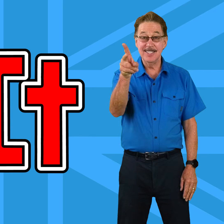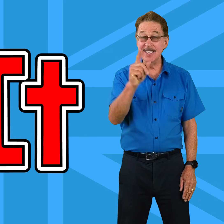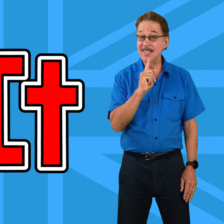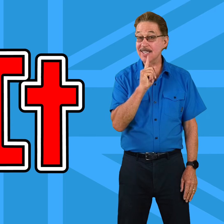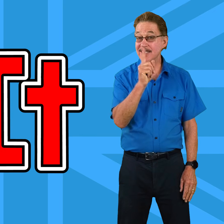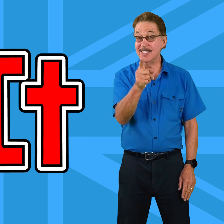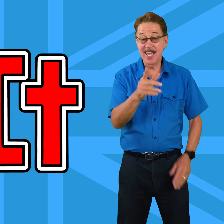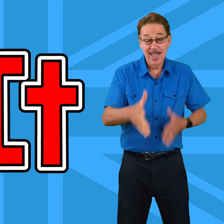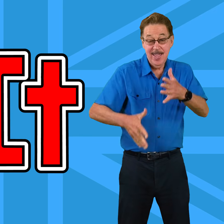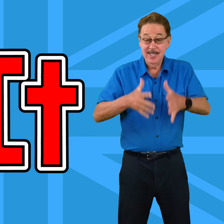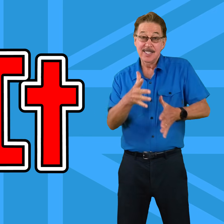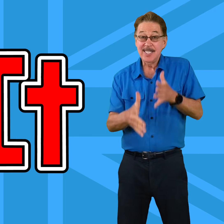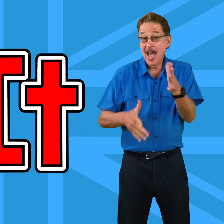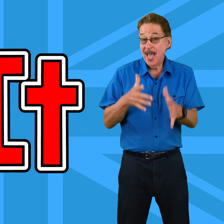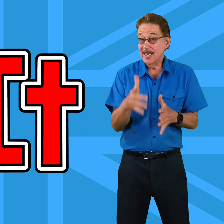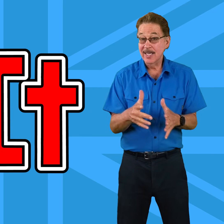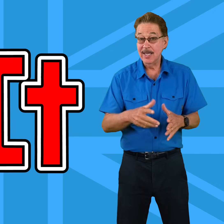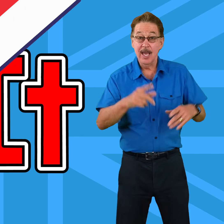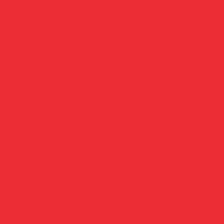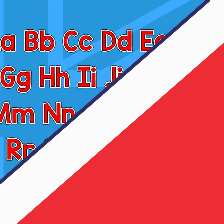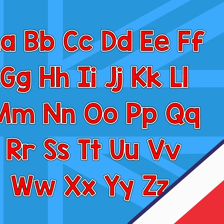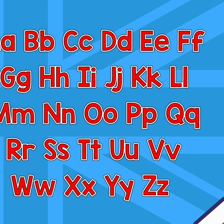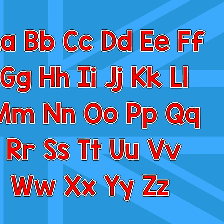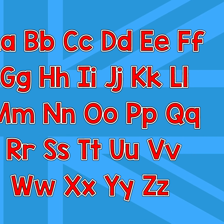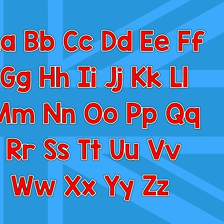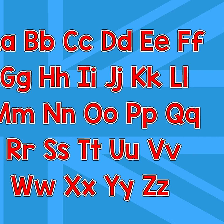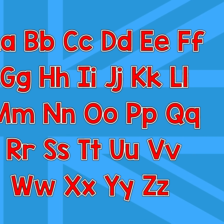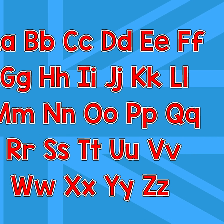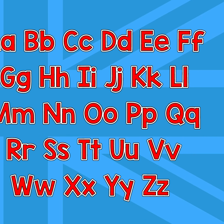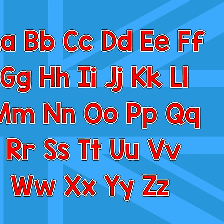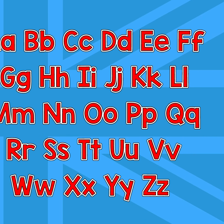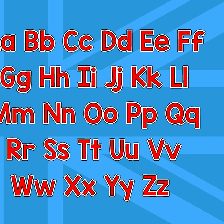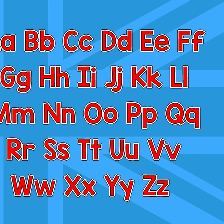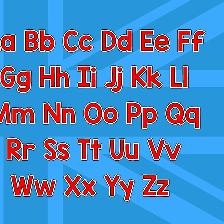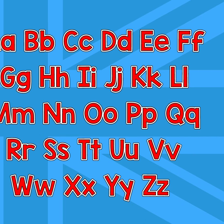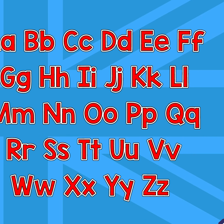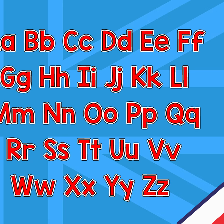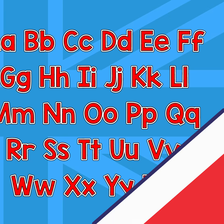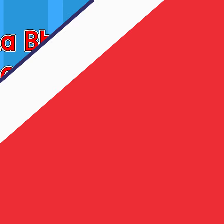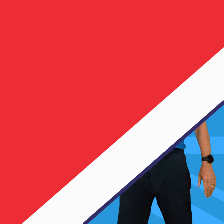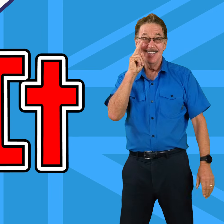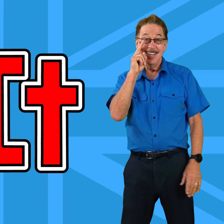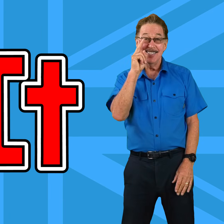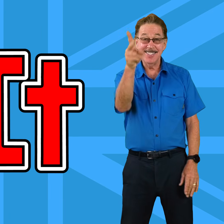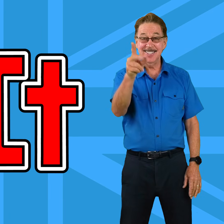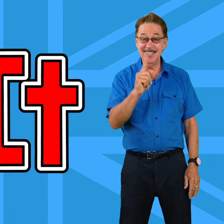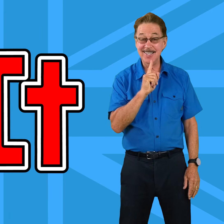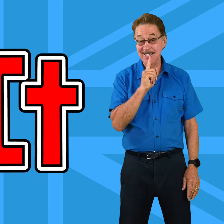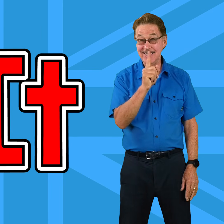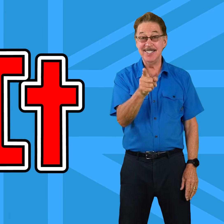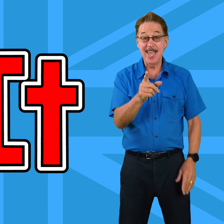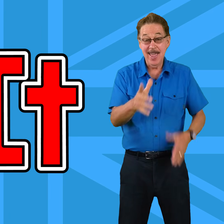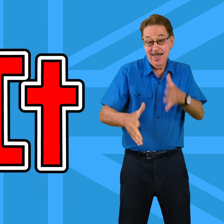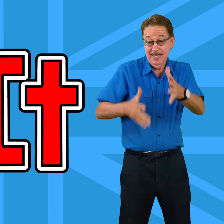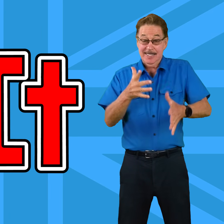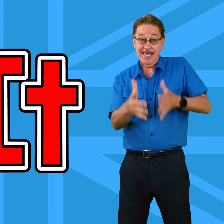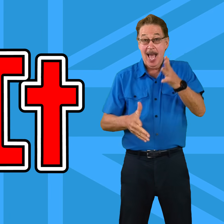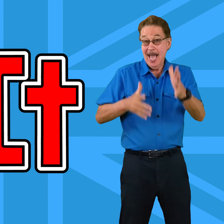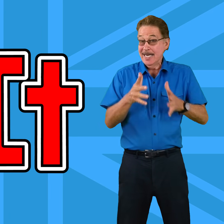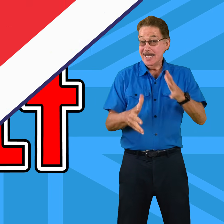See it, say it, sign it The letters of the alphabet See it, say it, sign it